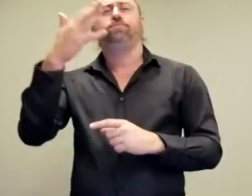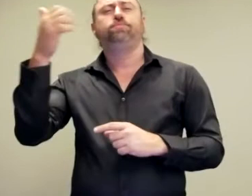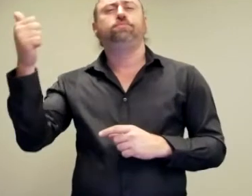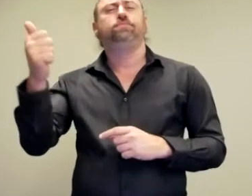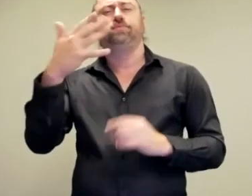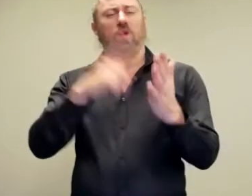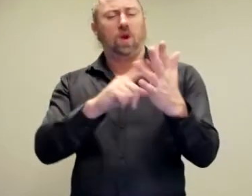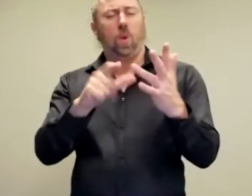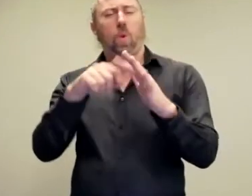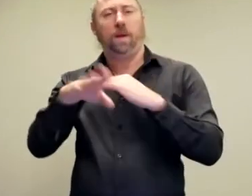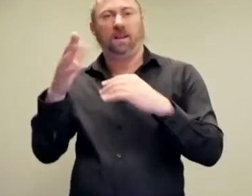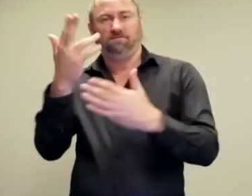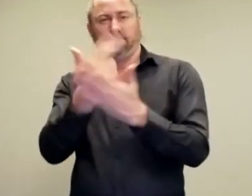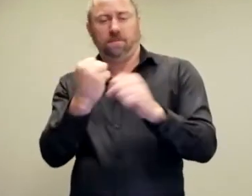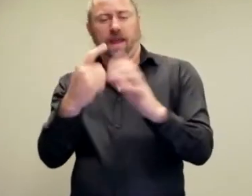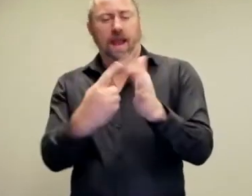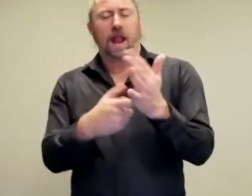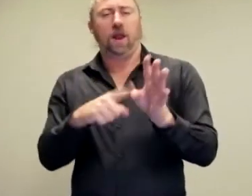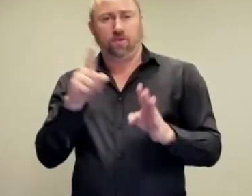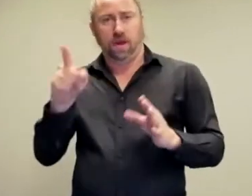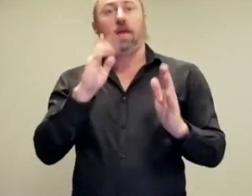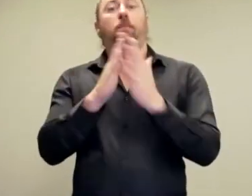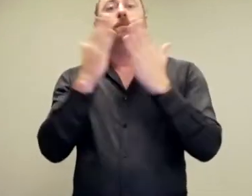and the first half of the book features images of the women who worked at the